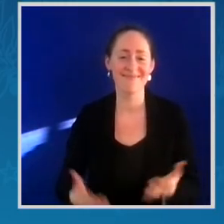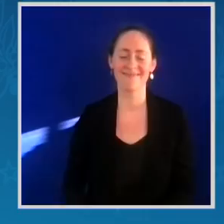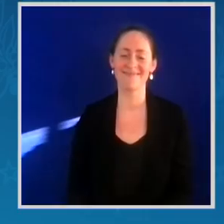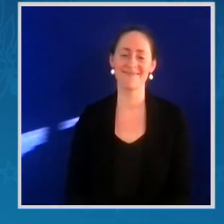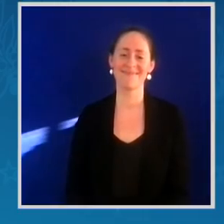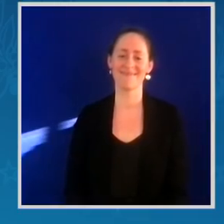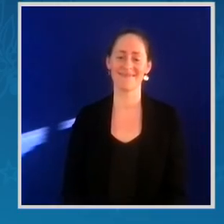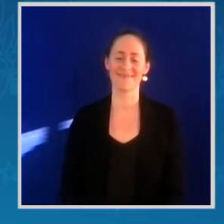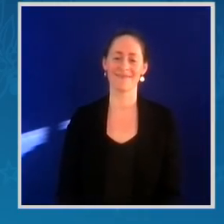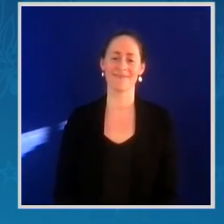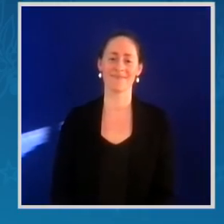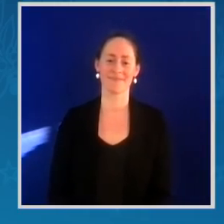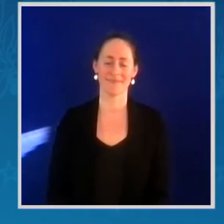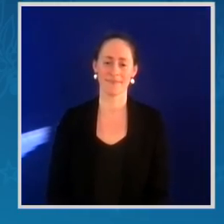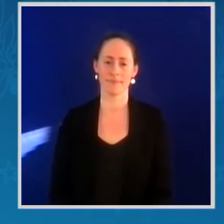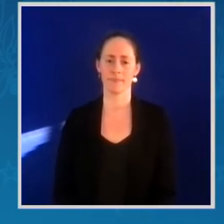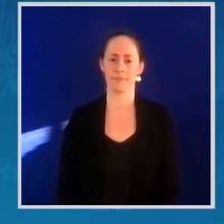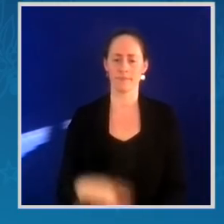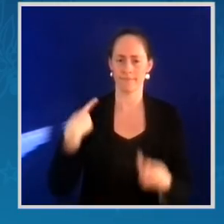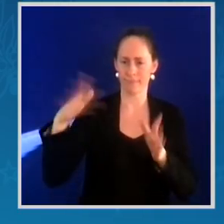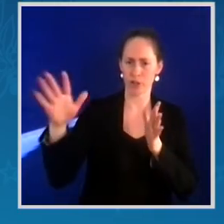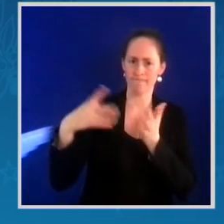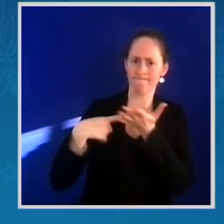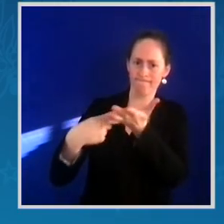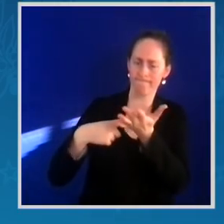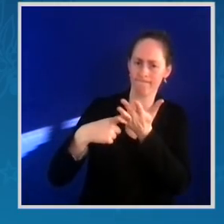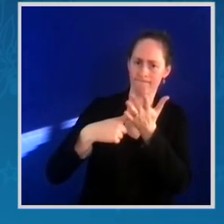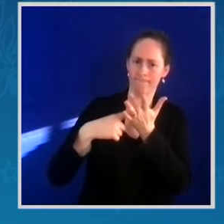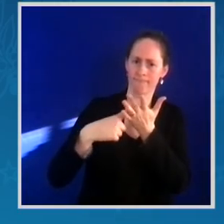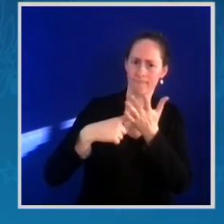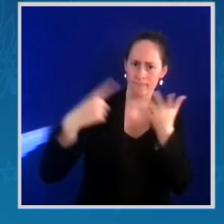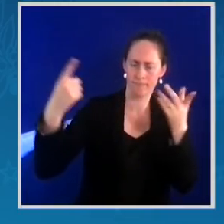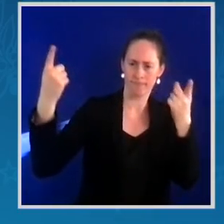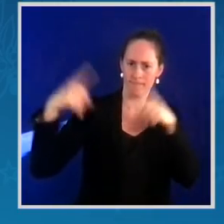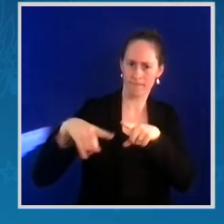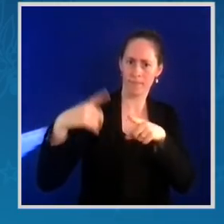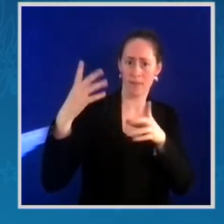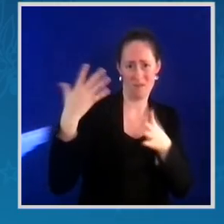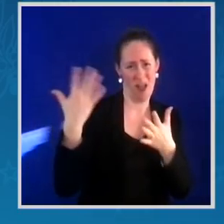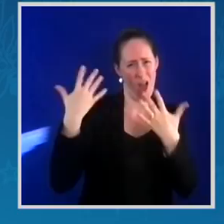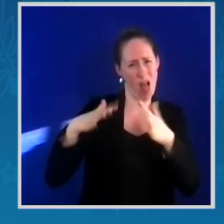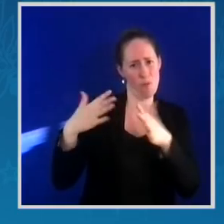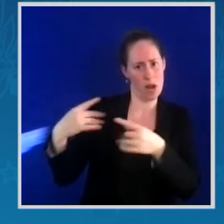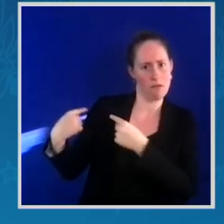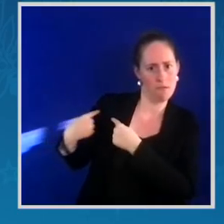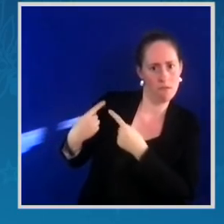are the result of all of the work leading up to this week. And they are very tangible and very specific.